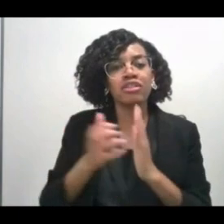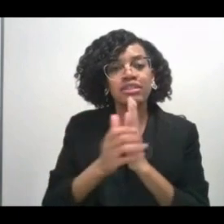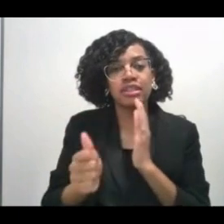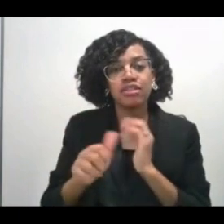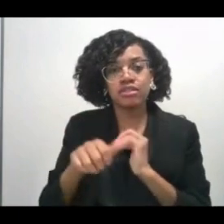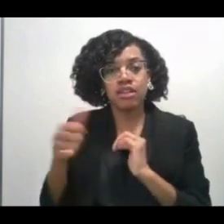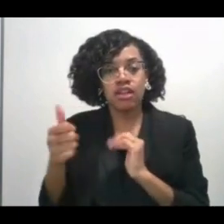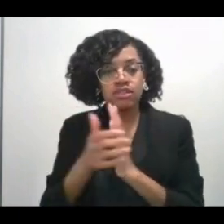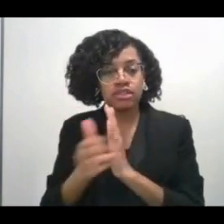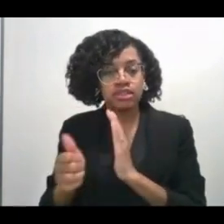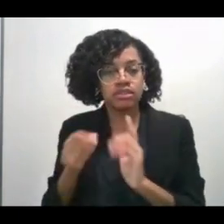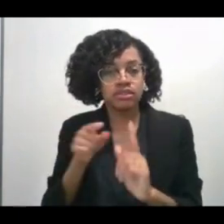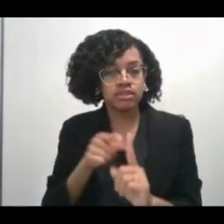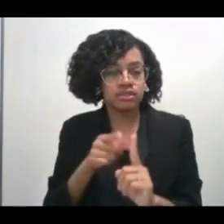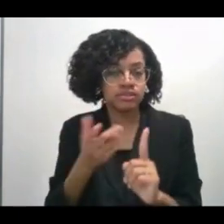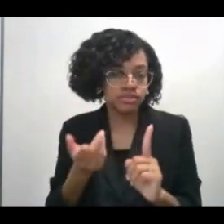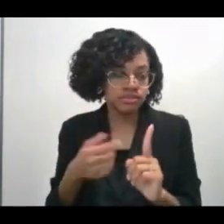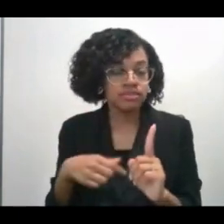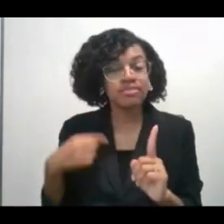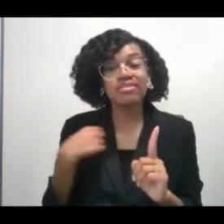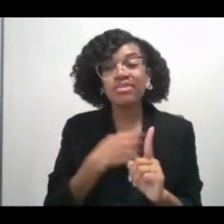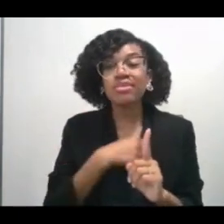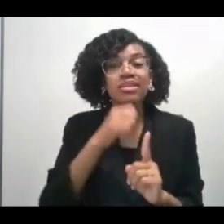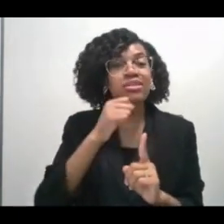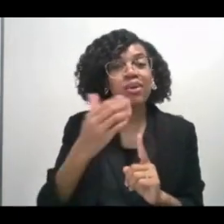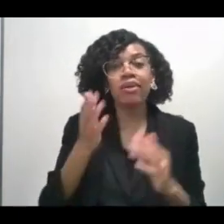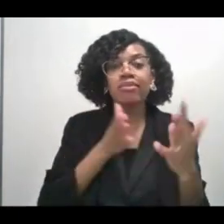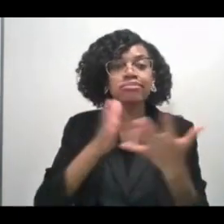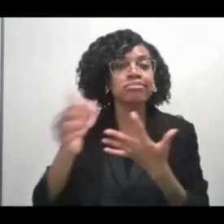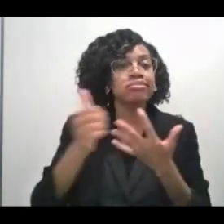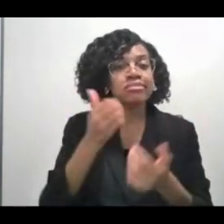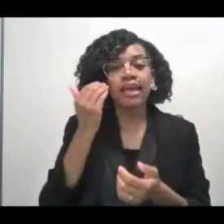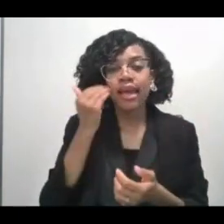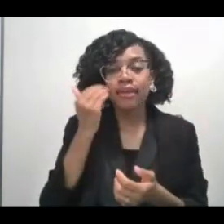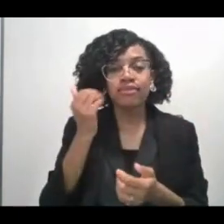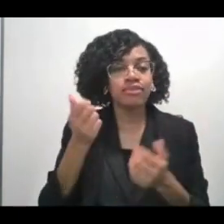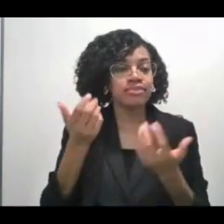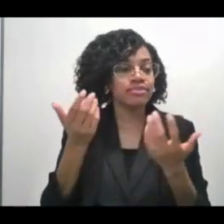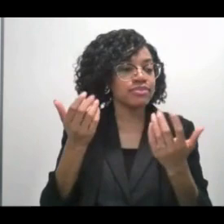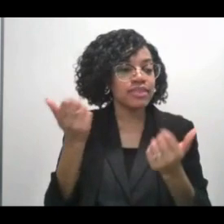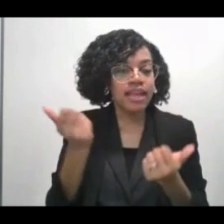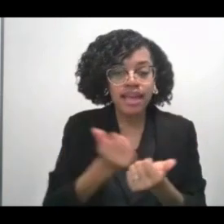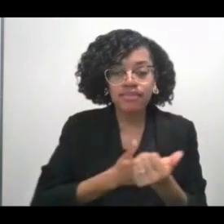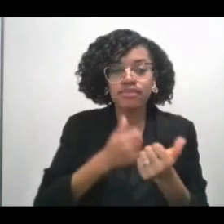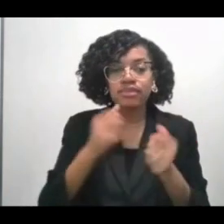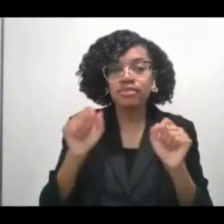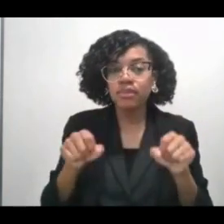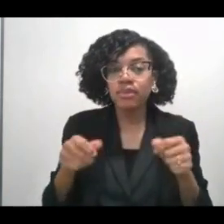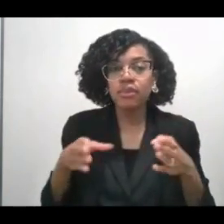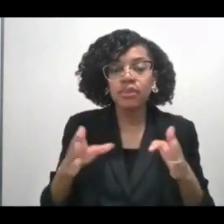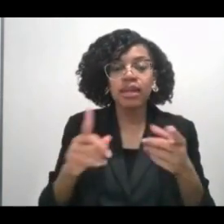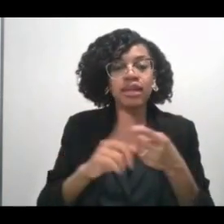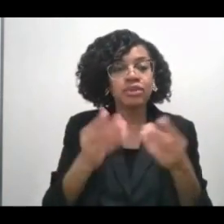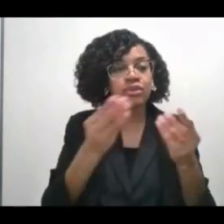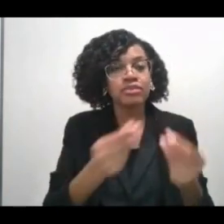don't presuppose that we understand every possible way to address climate related hazards in your community in your